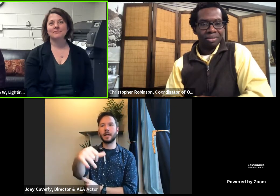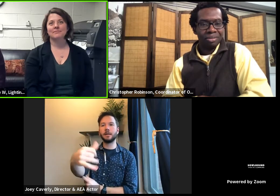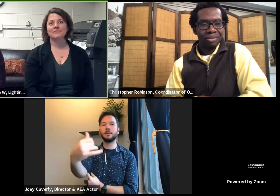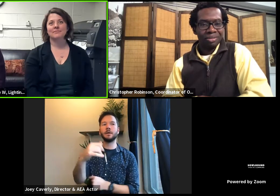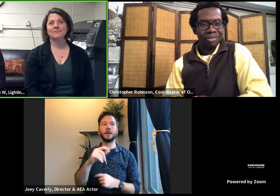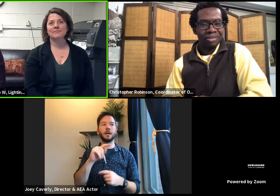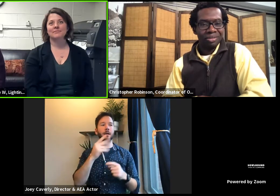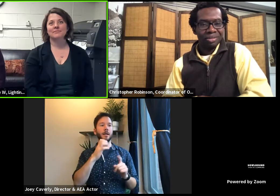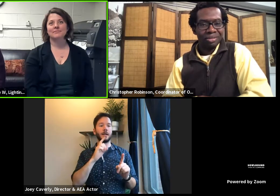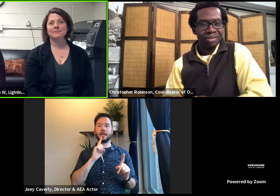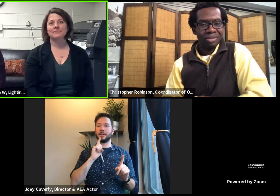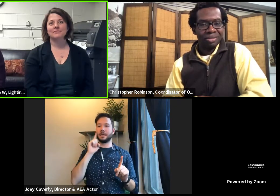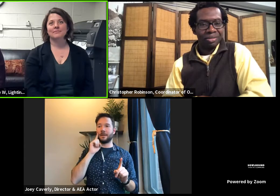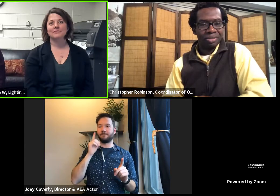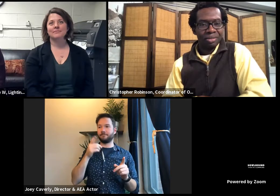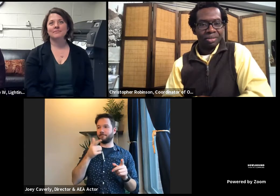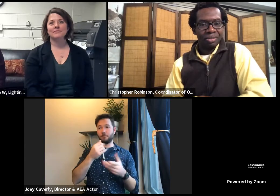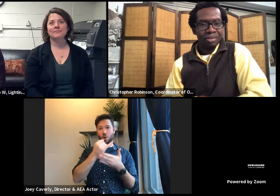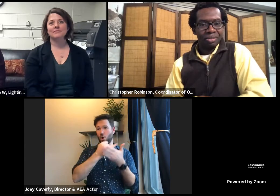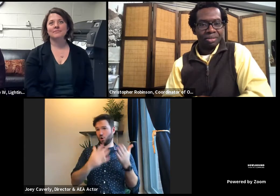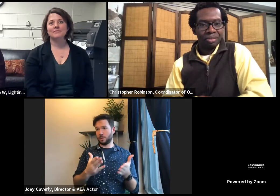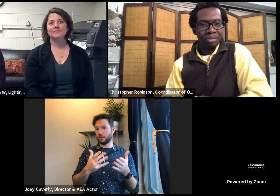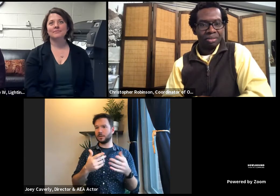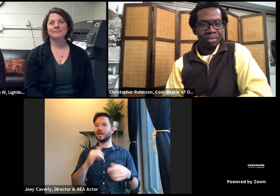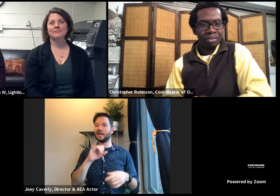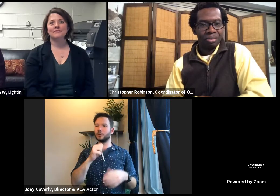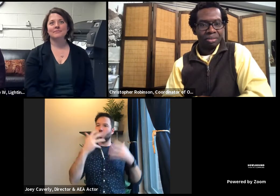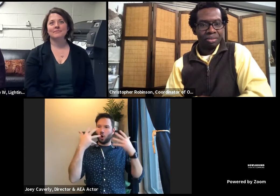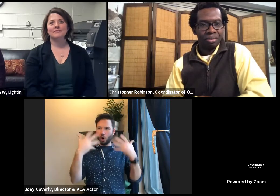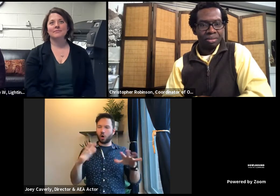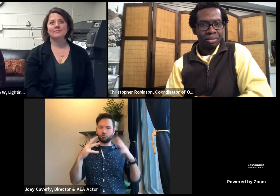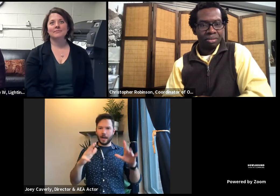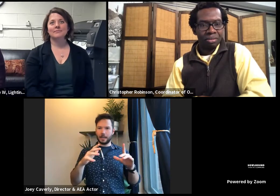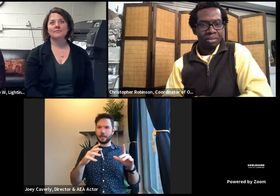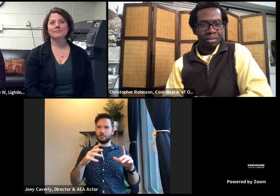but you have to understand that as a deaf artist,